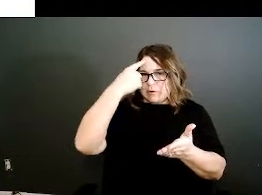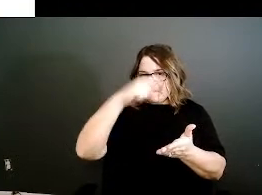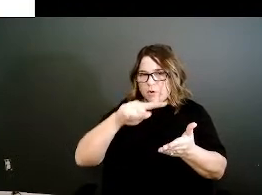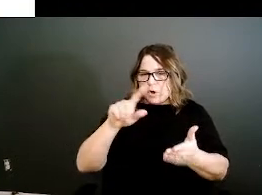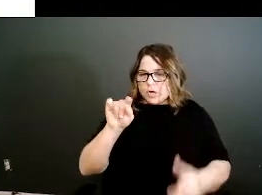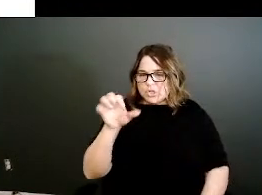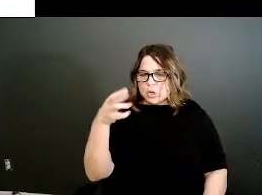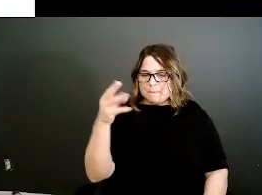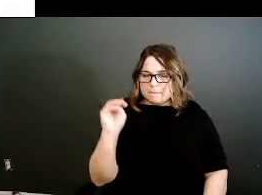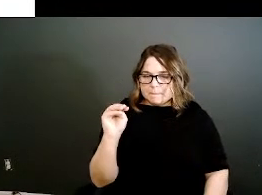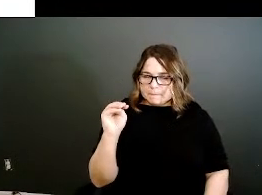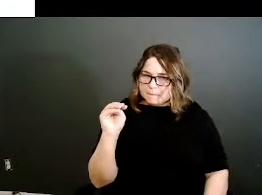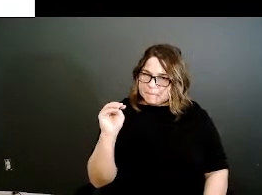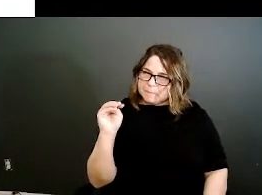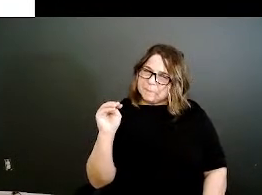WE ALSO DID, AND IT IS WORTH NOTING, DROP THE INCREASE